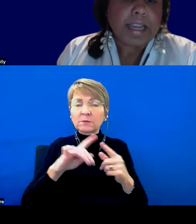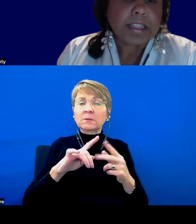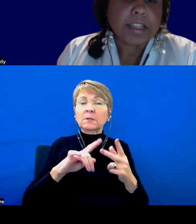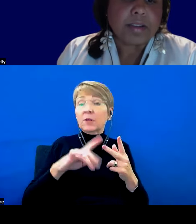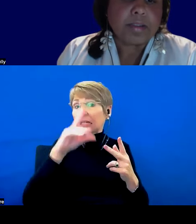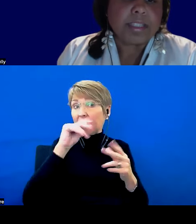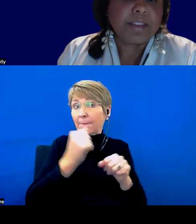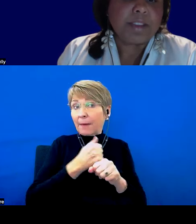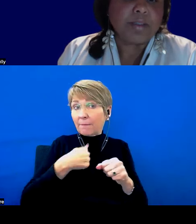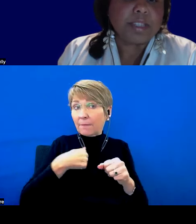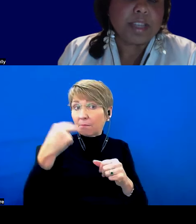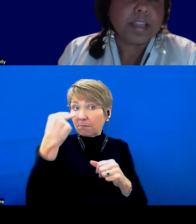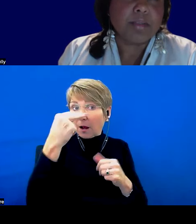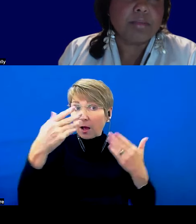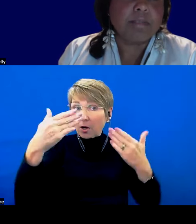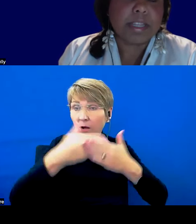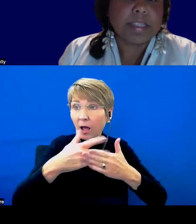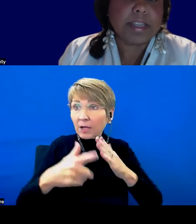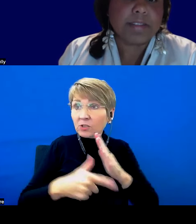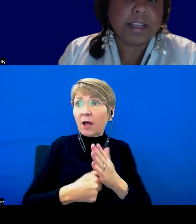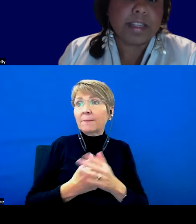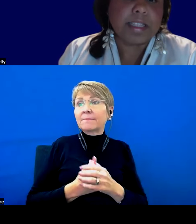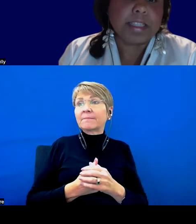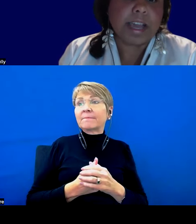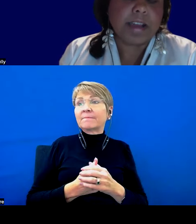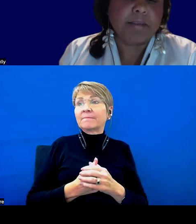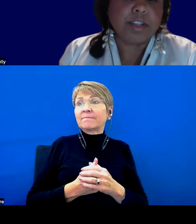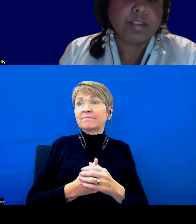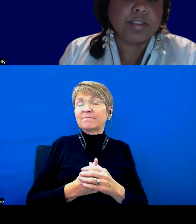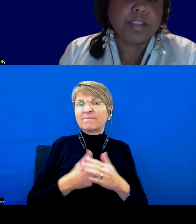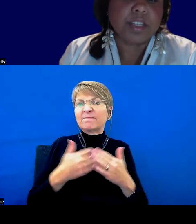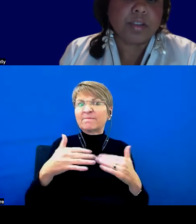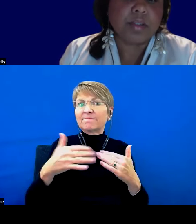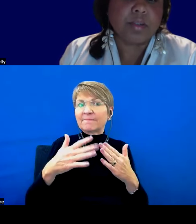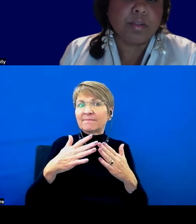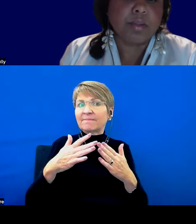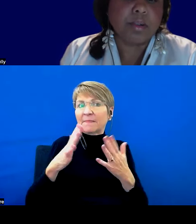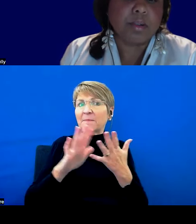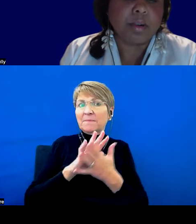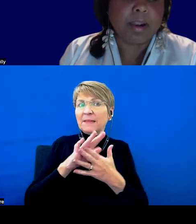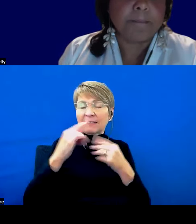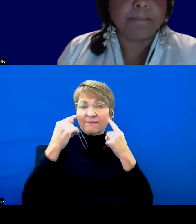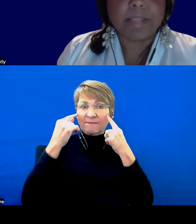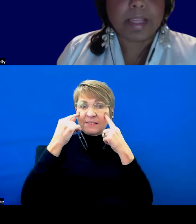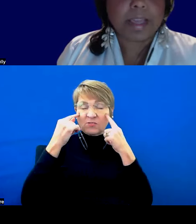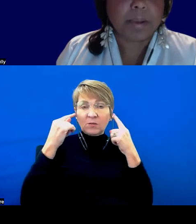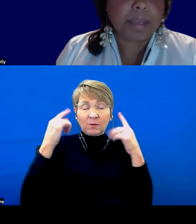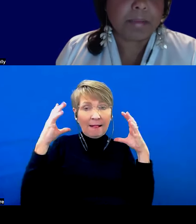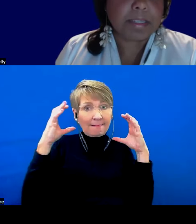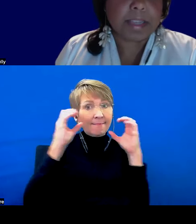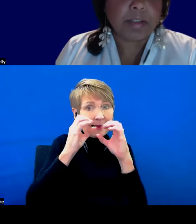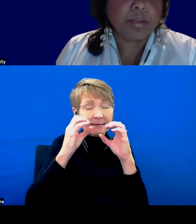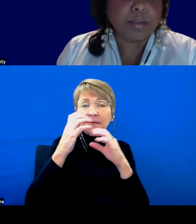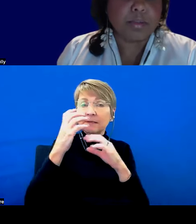so difficult, really significantly reduced vision or they won't be able to see it all